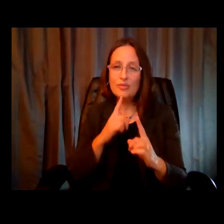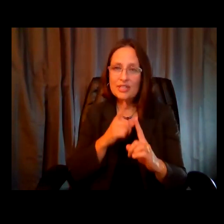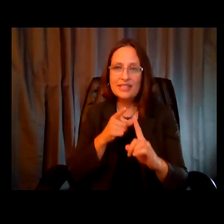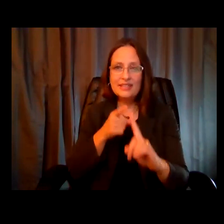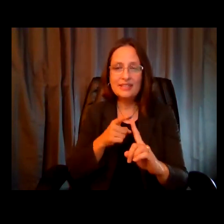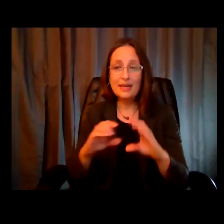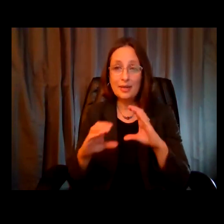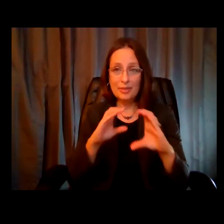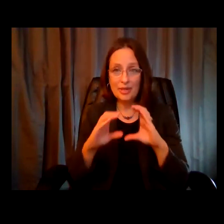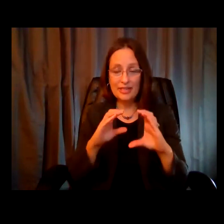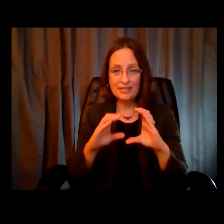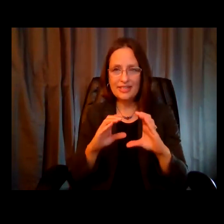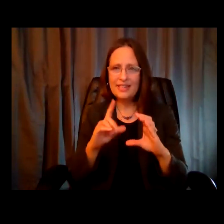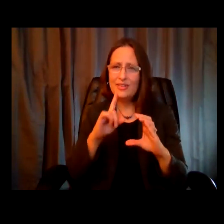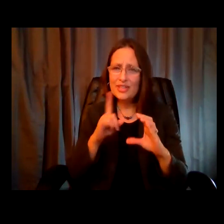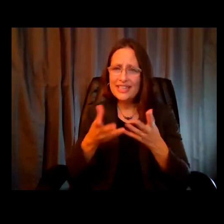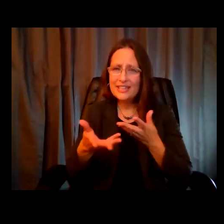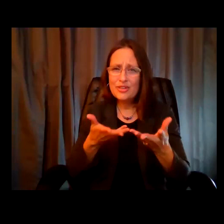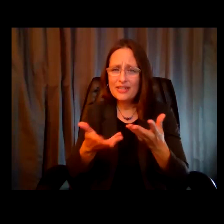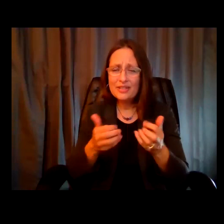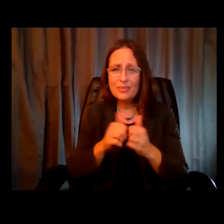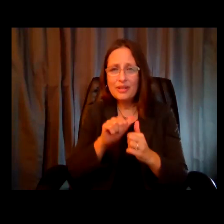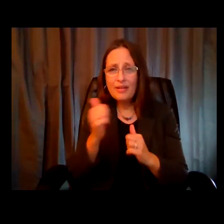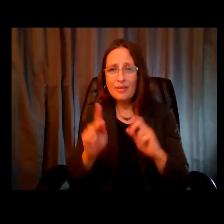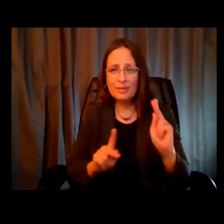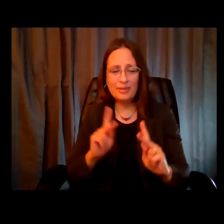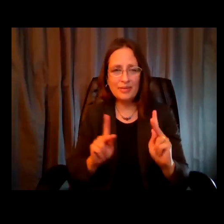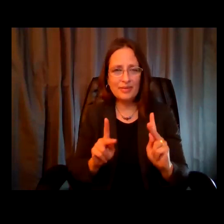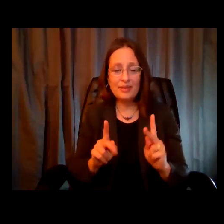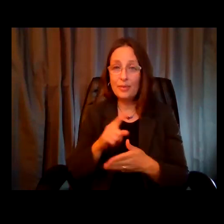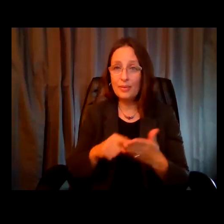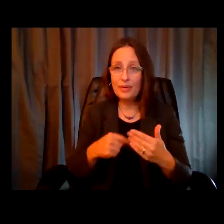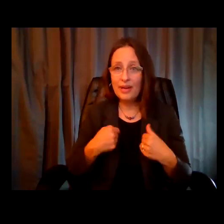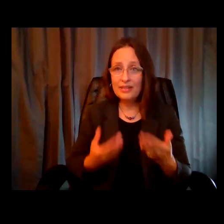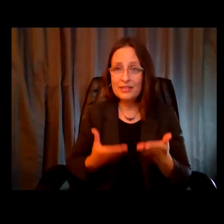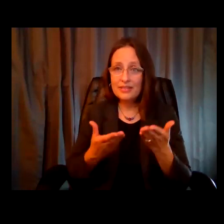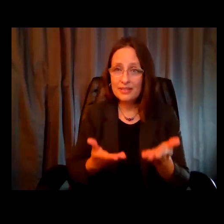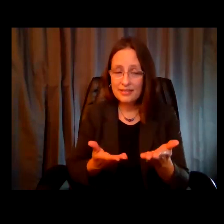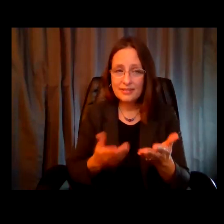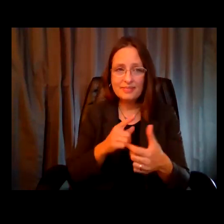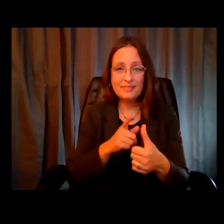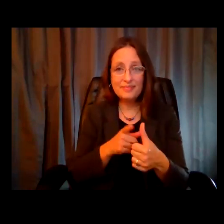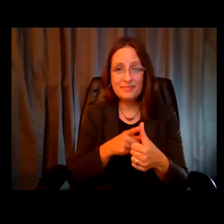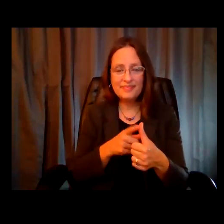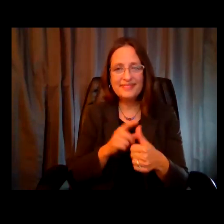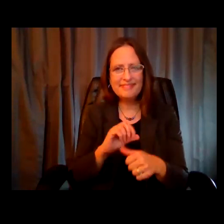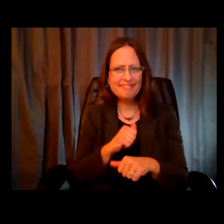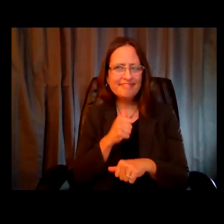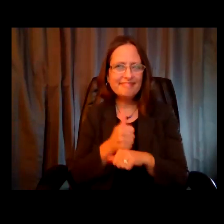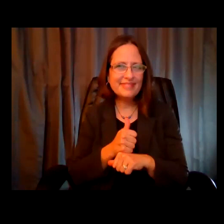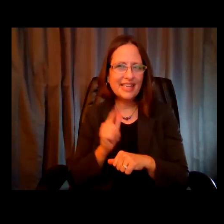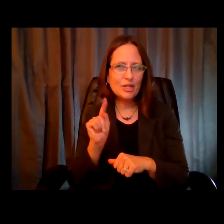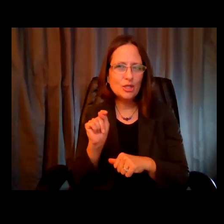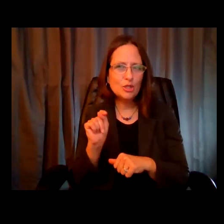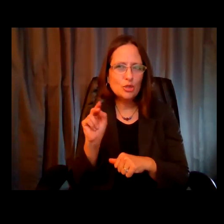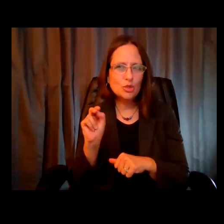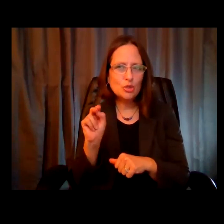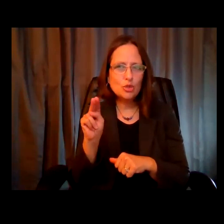take care of yourself and your health. With that, I will bring Carol on to talk about preparing your